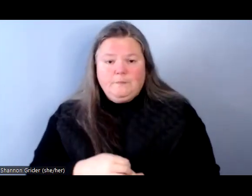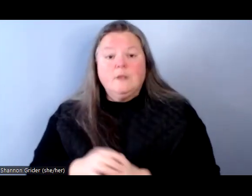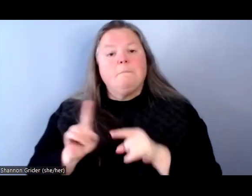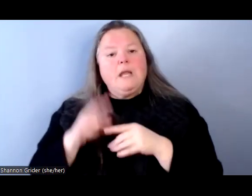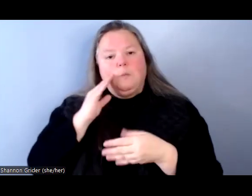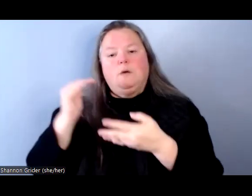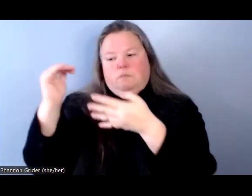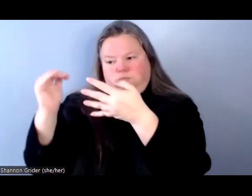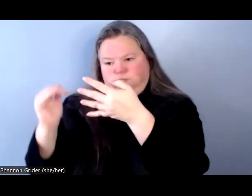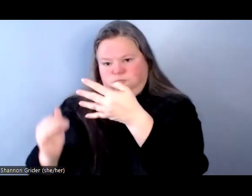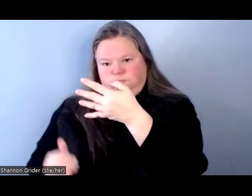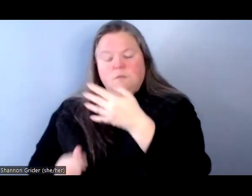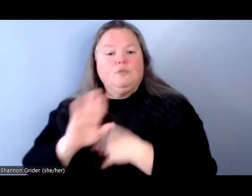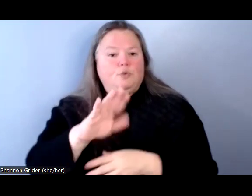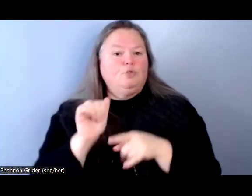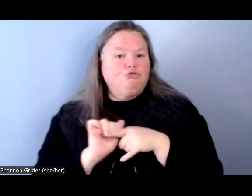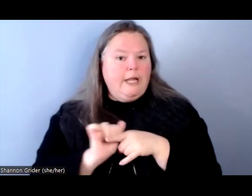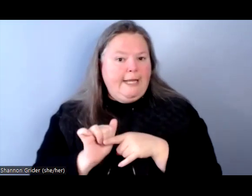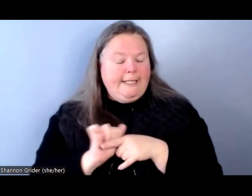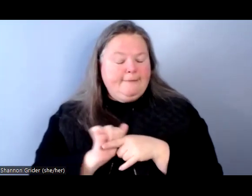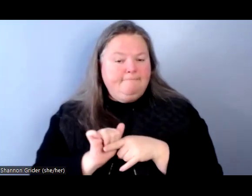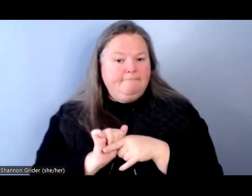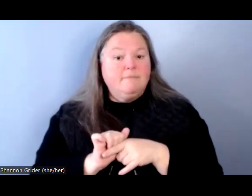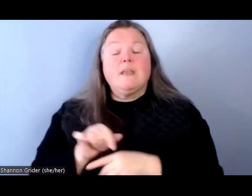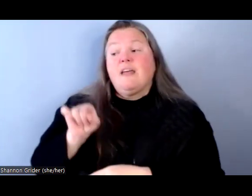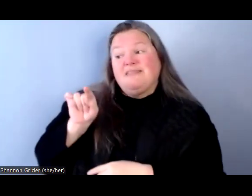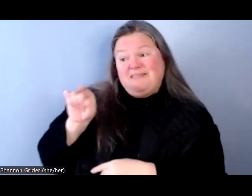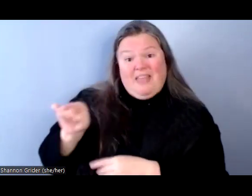Your training record will be displayed and from